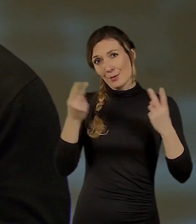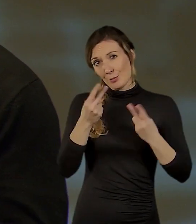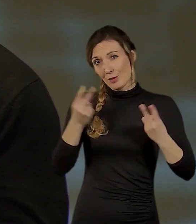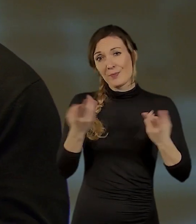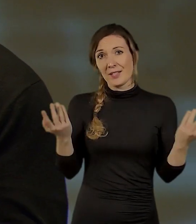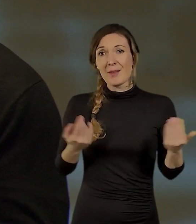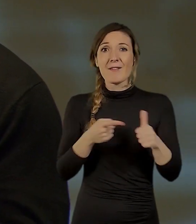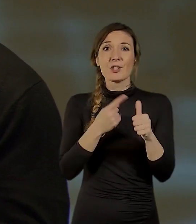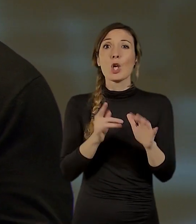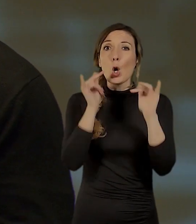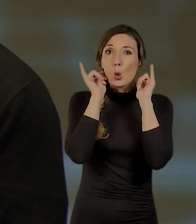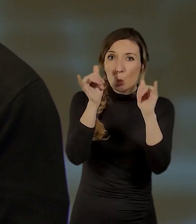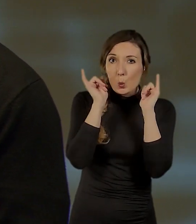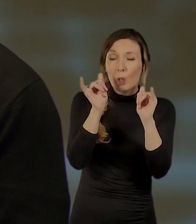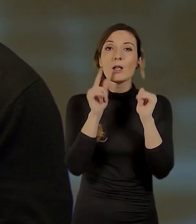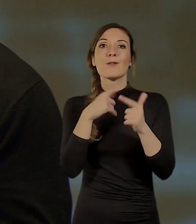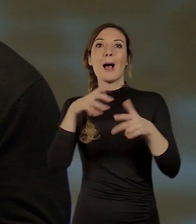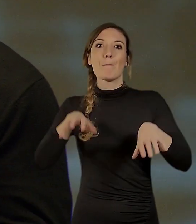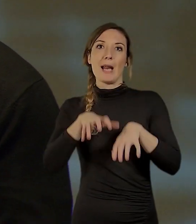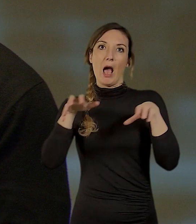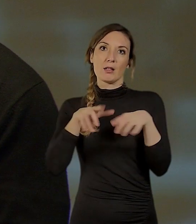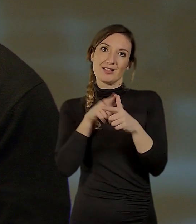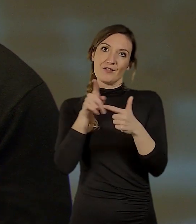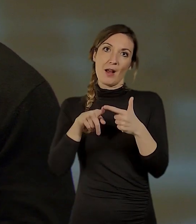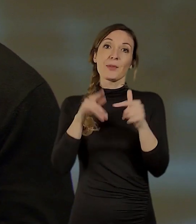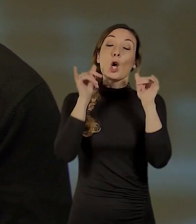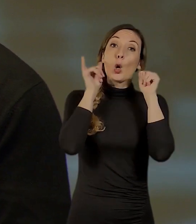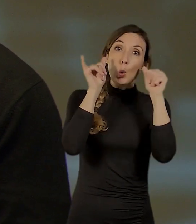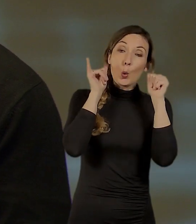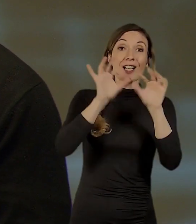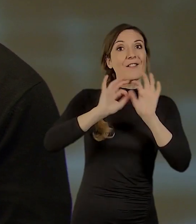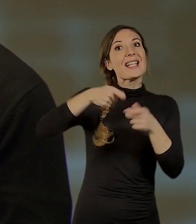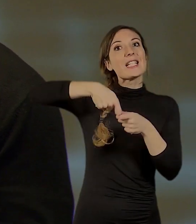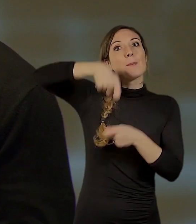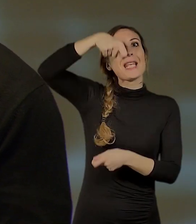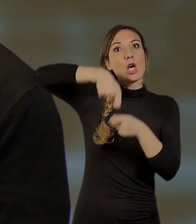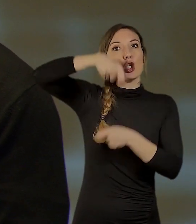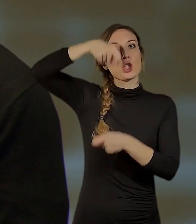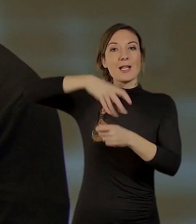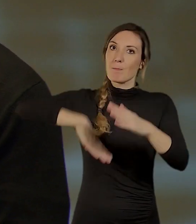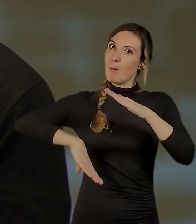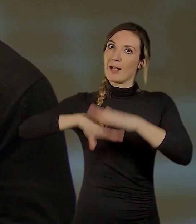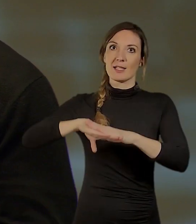we measure increased limits or we think there are, we can adjust the construction process so that the noise is reduced.